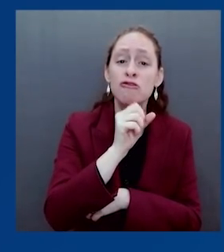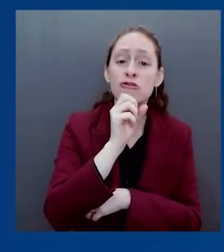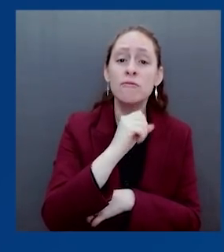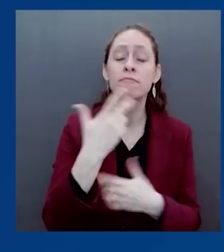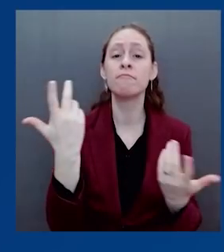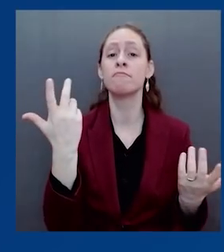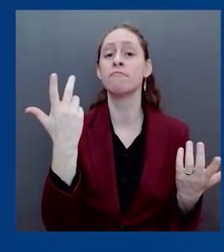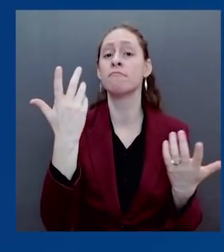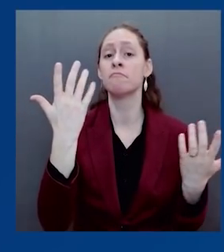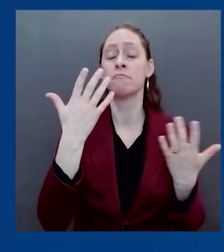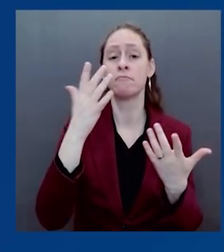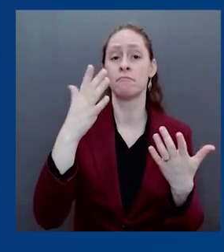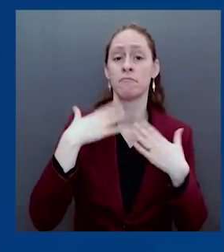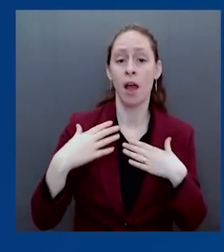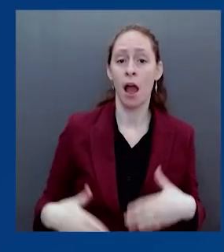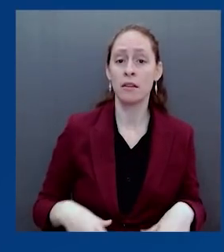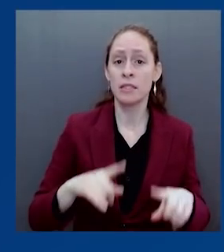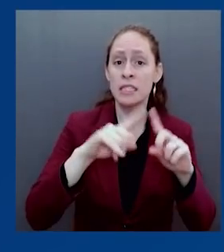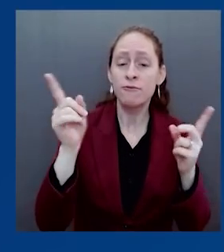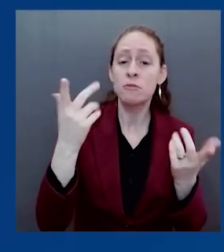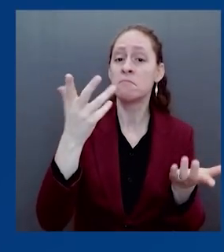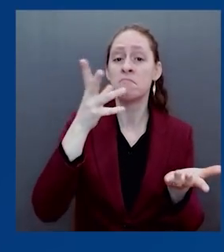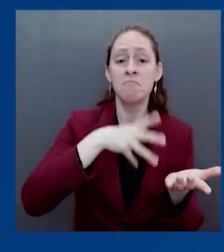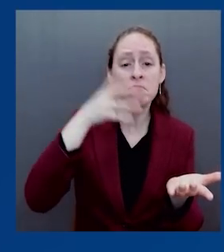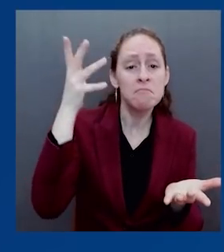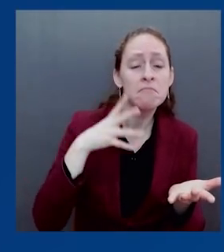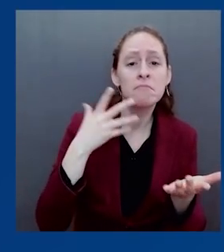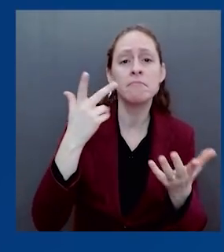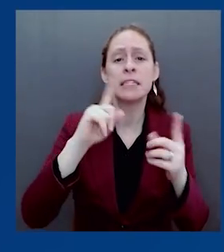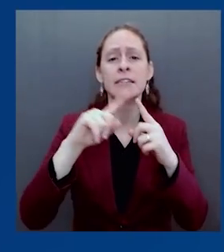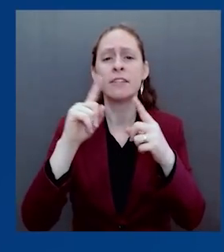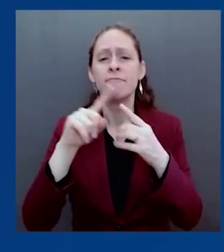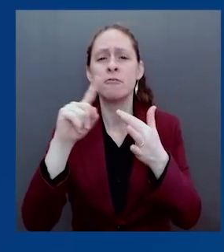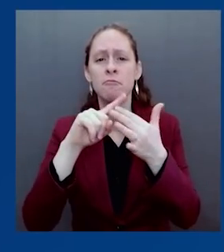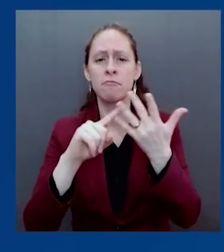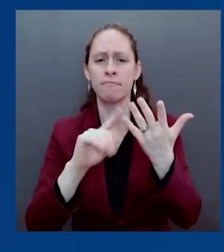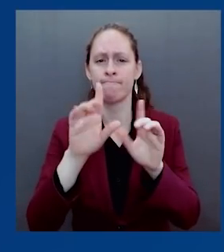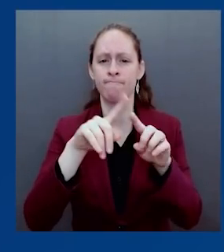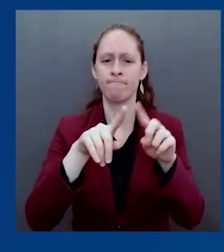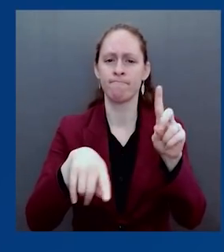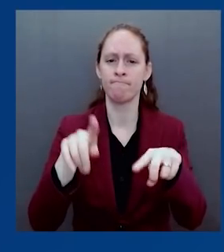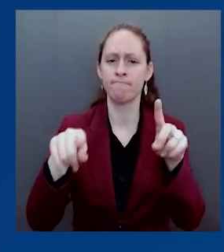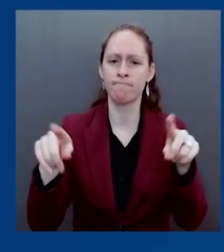with what we are seeing from Omicron in other countries, including South Africa and the UK,